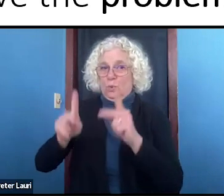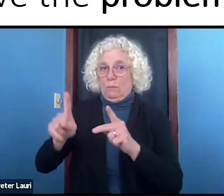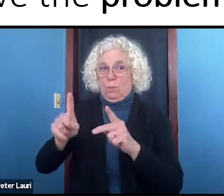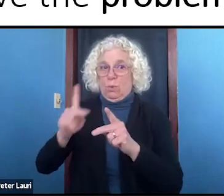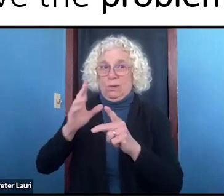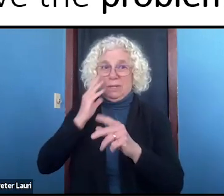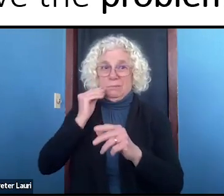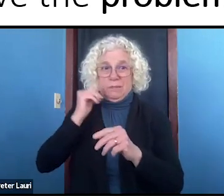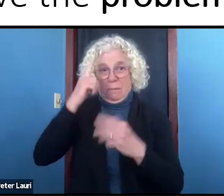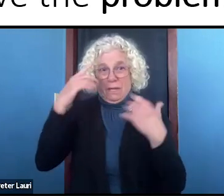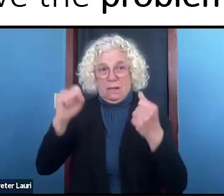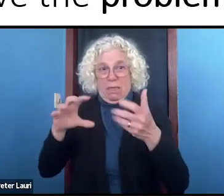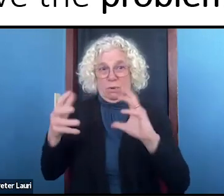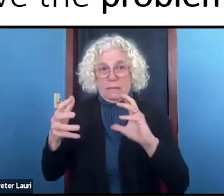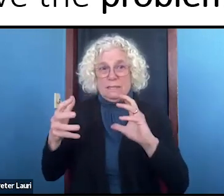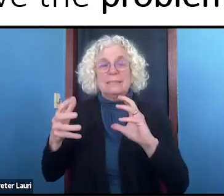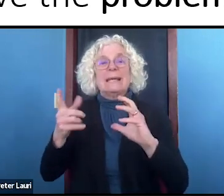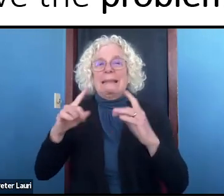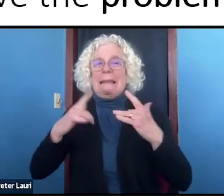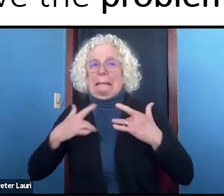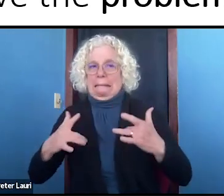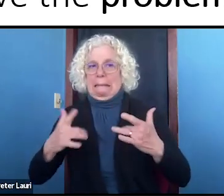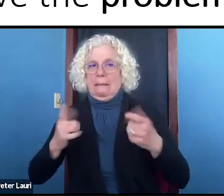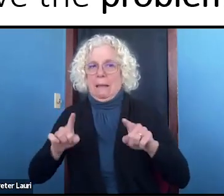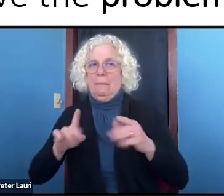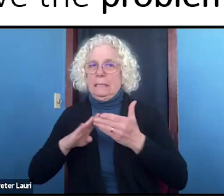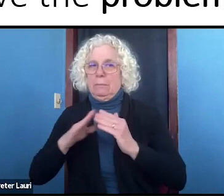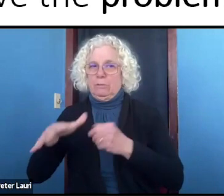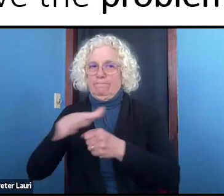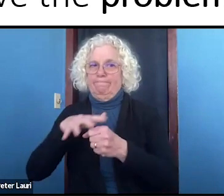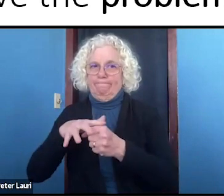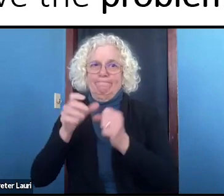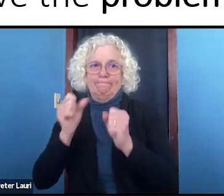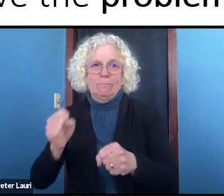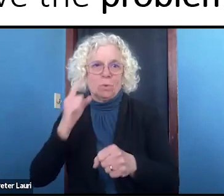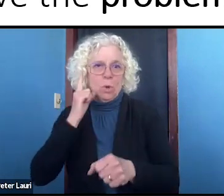particularly in communities that are predominantly black America, we have a problem.